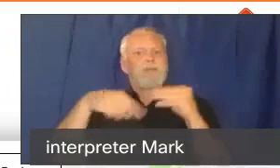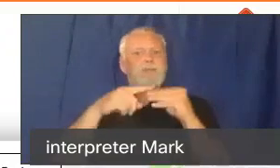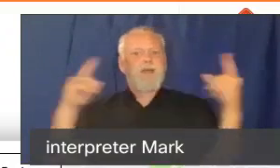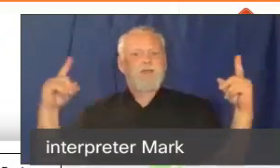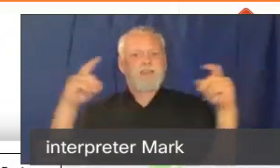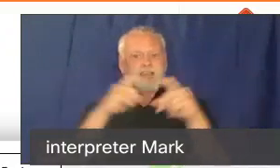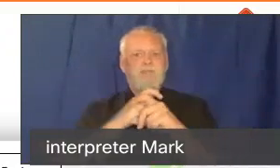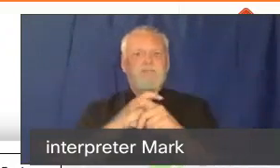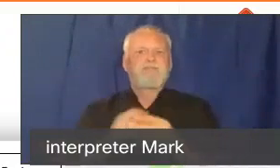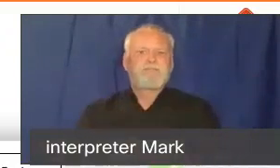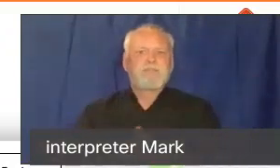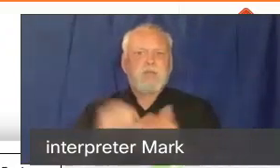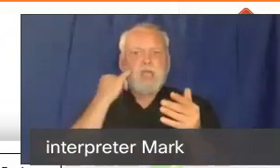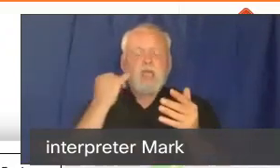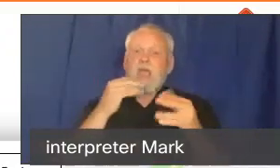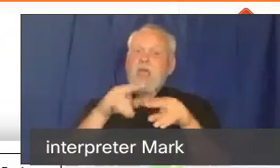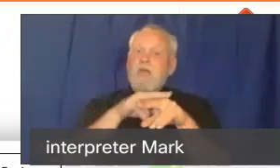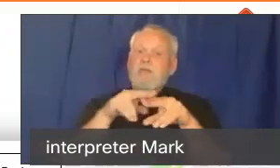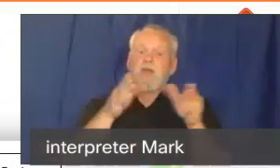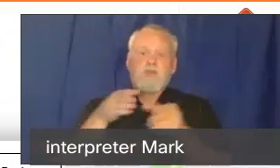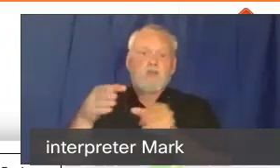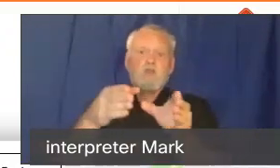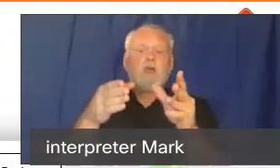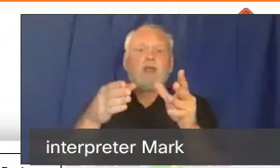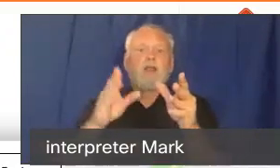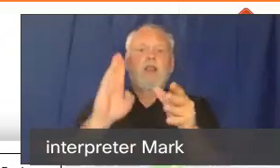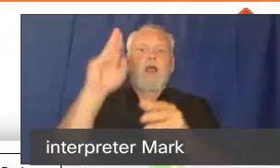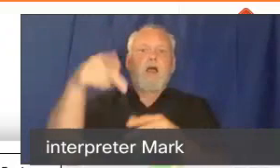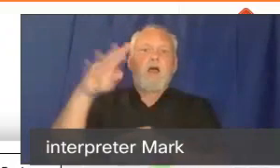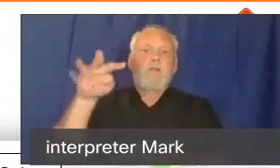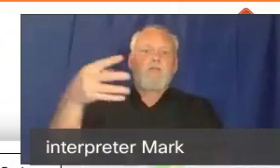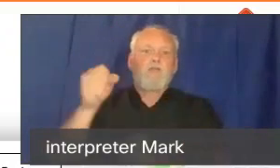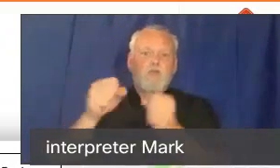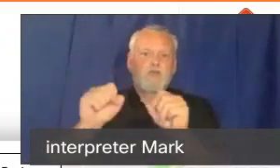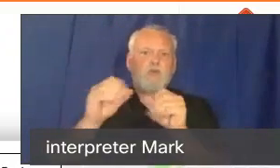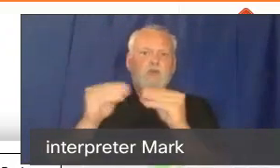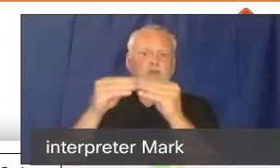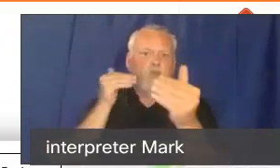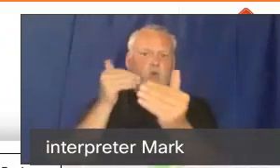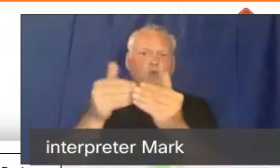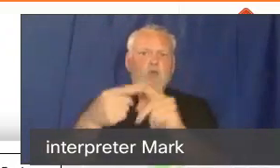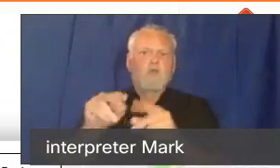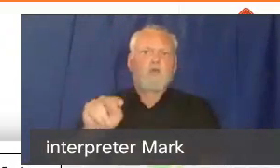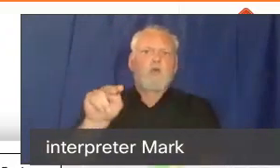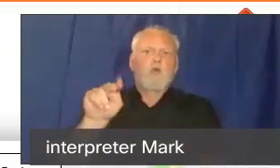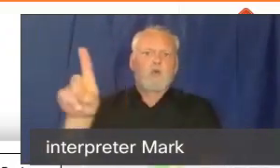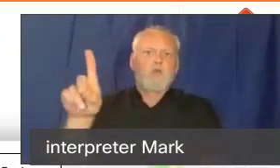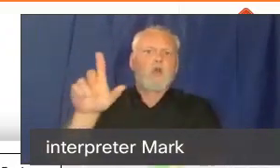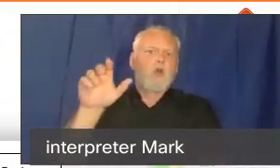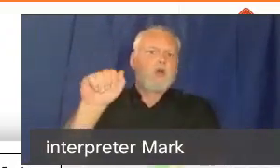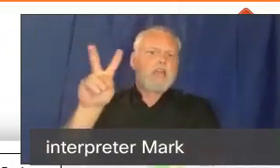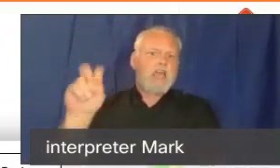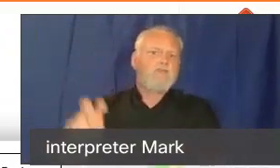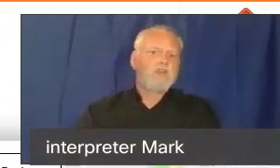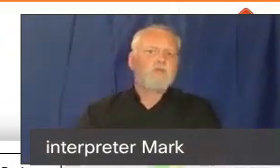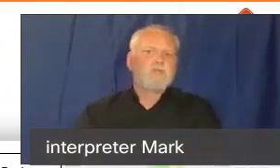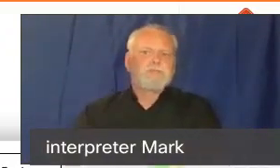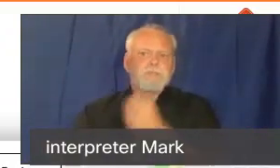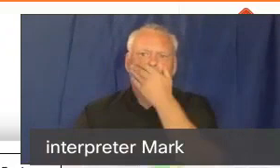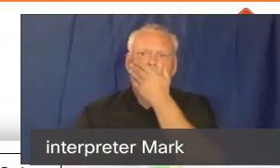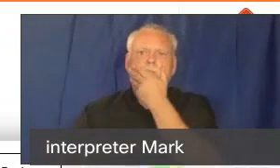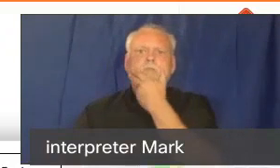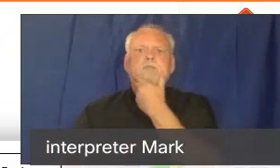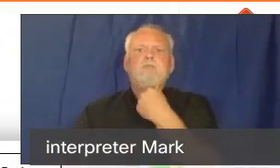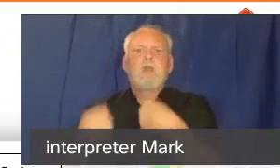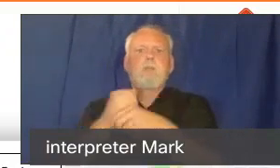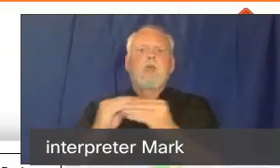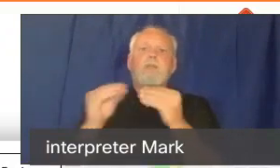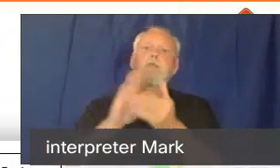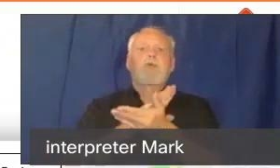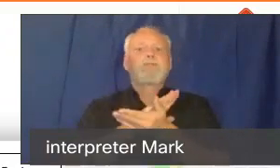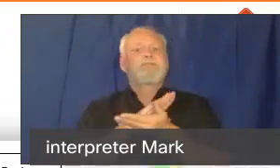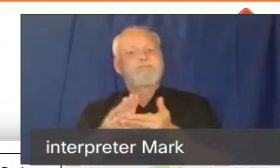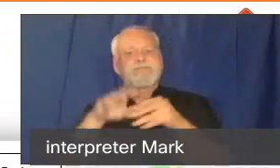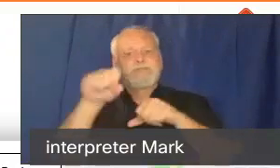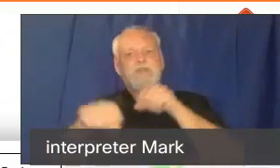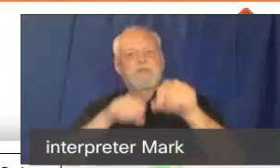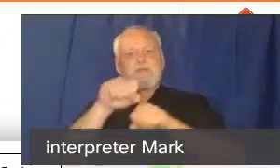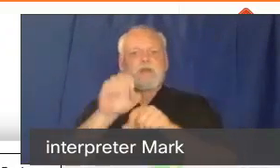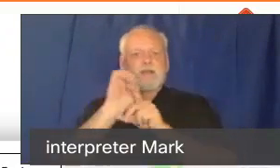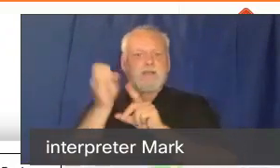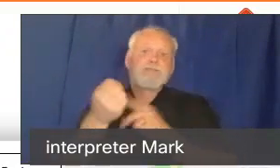If you're going to run the trail eventually up 4th Street, 4 streets a lot closer to North Dakota Avenue and I, I think it would make for a much more pleasant riding environment frankly, to.